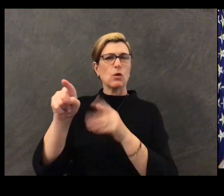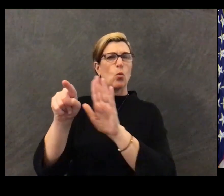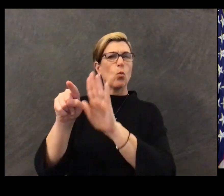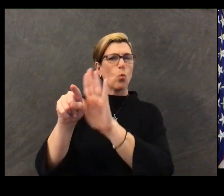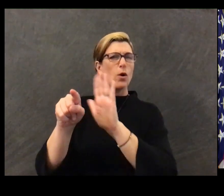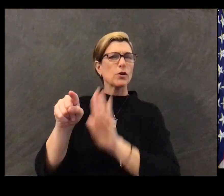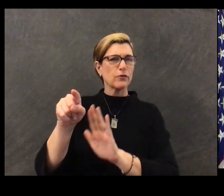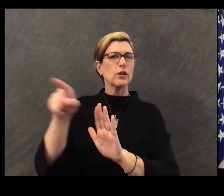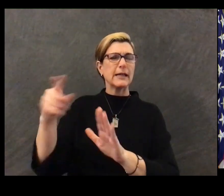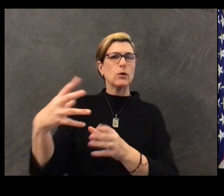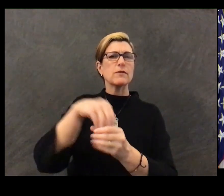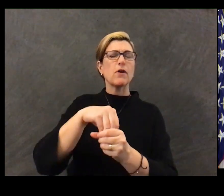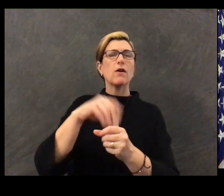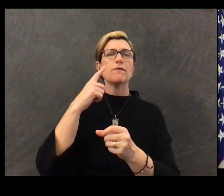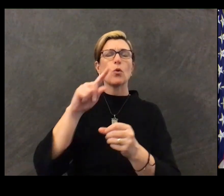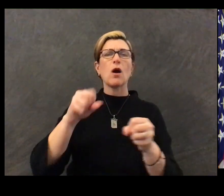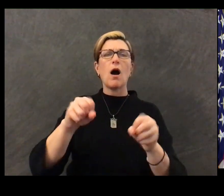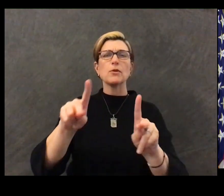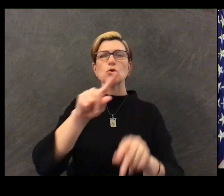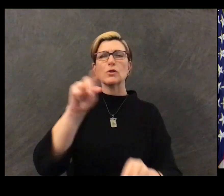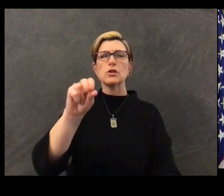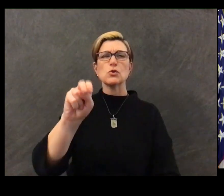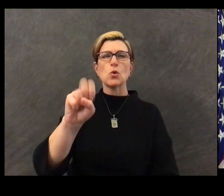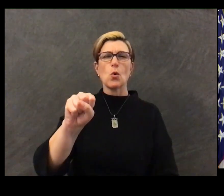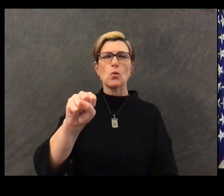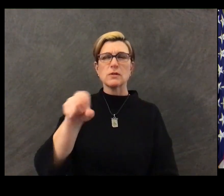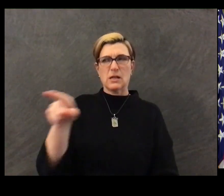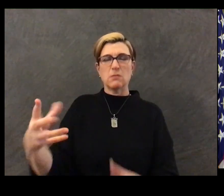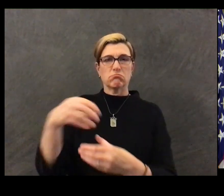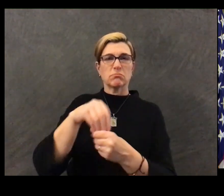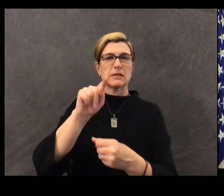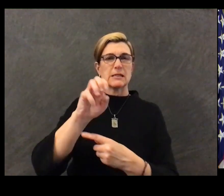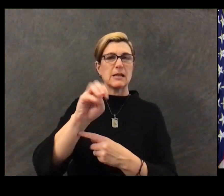answer to a lot of problems and Tim Scott was fantastic and so I'm gonna ask